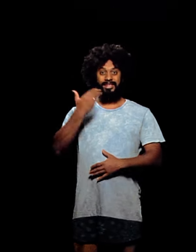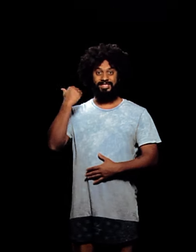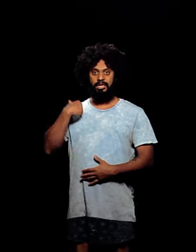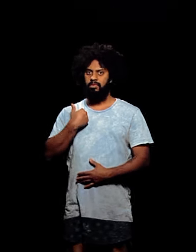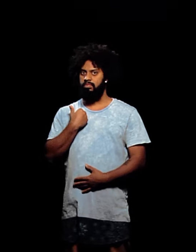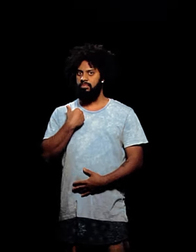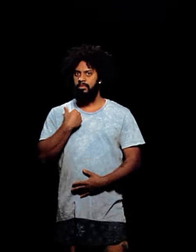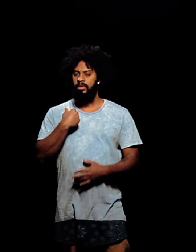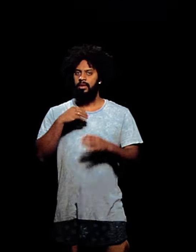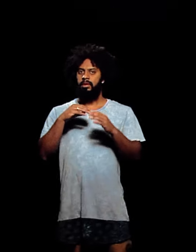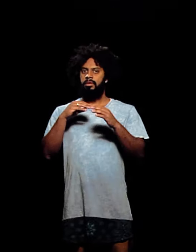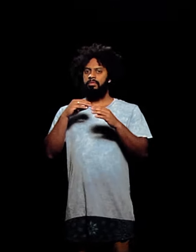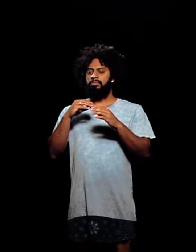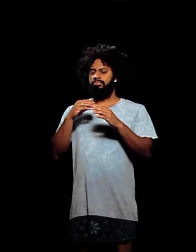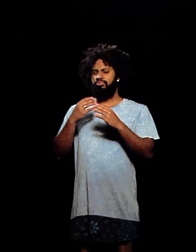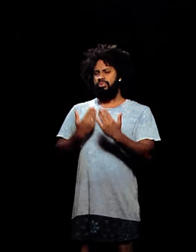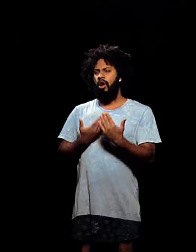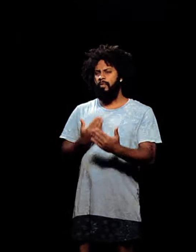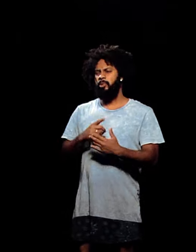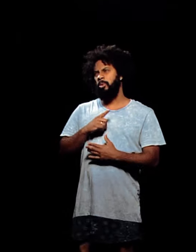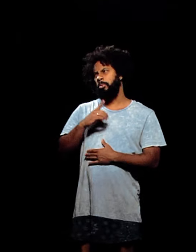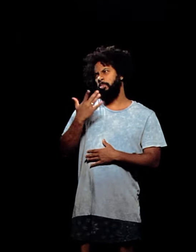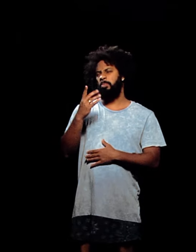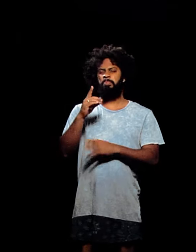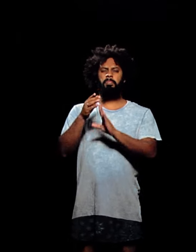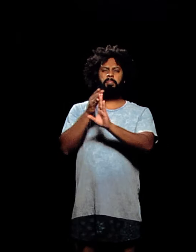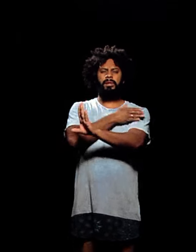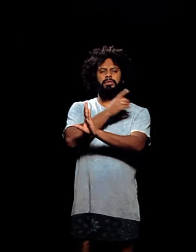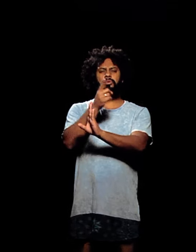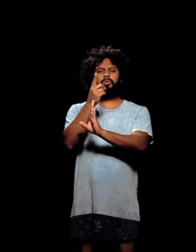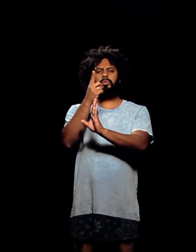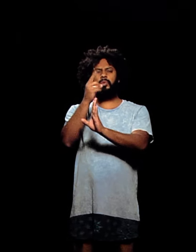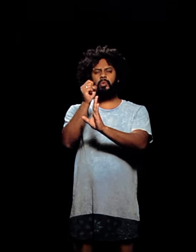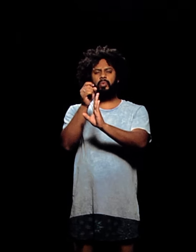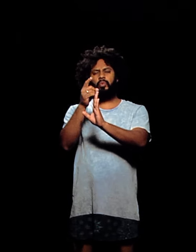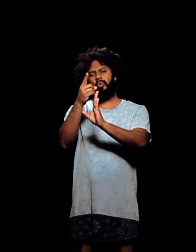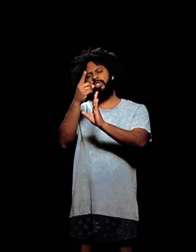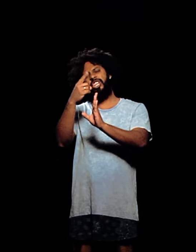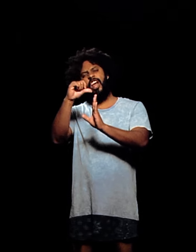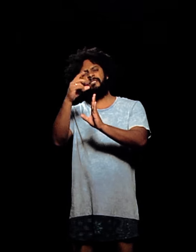When I was younger, at 18 or 19,